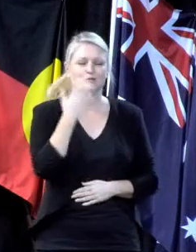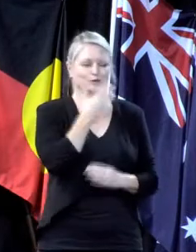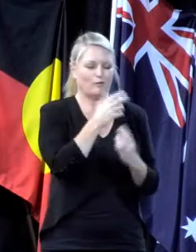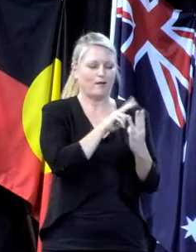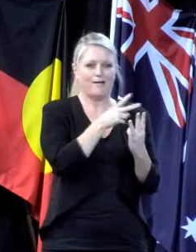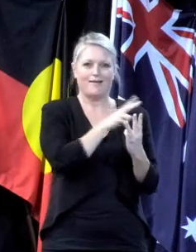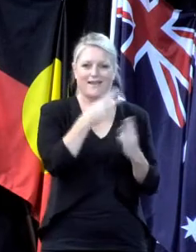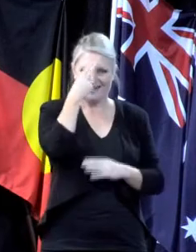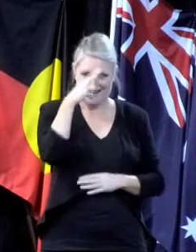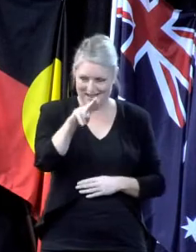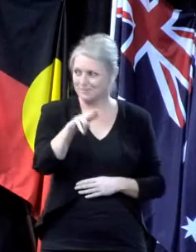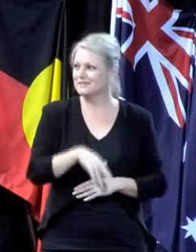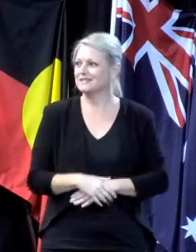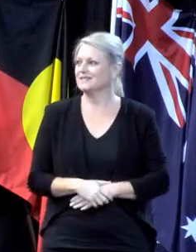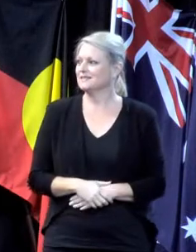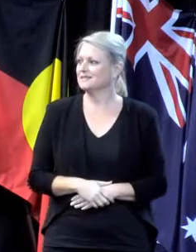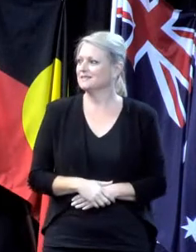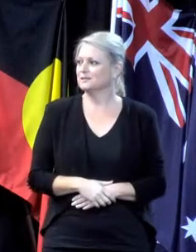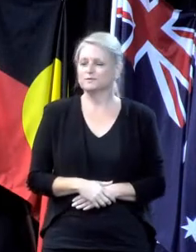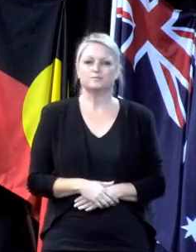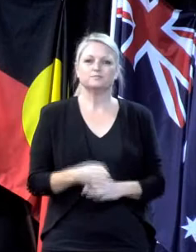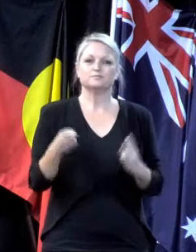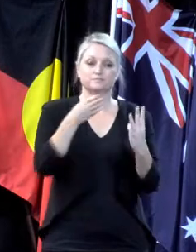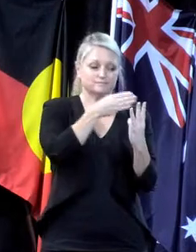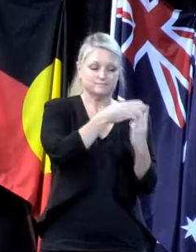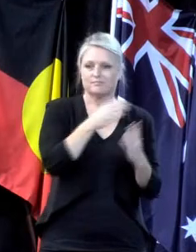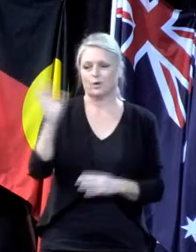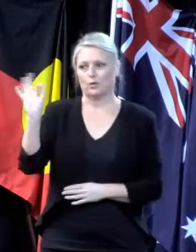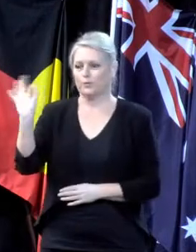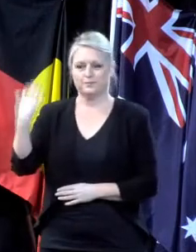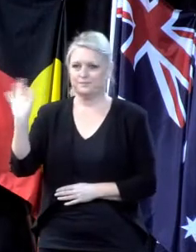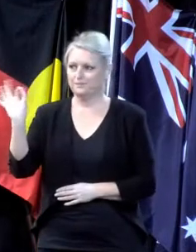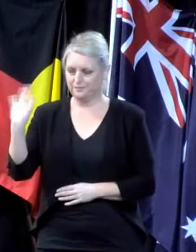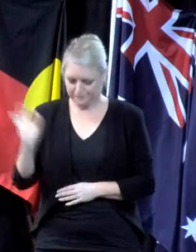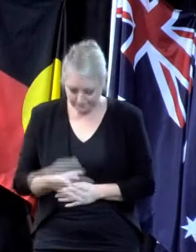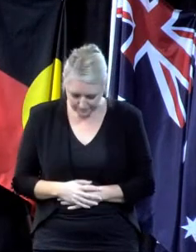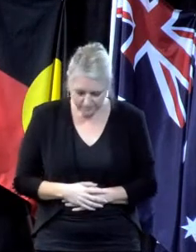Ms. Kauppila. DR MELLIFONT: Sorry. No. DR MELLIFONT: No. Alright, so, the other question was asked